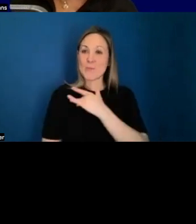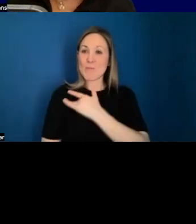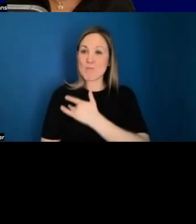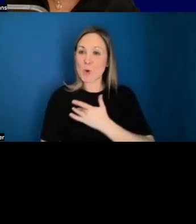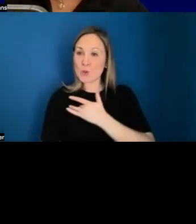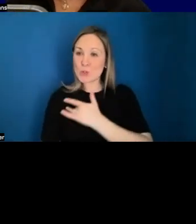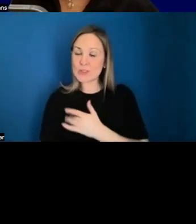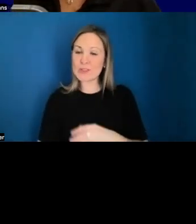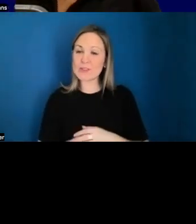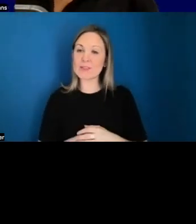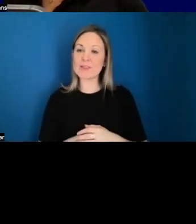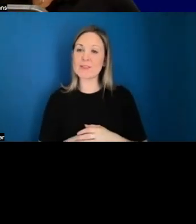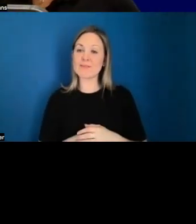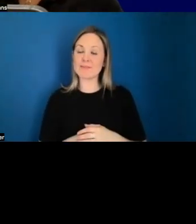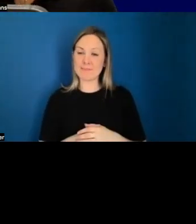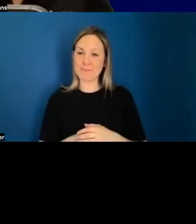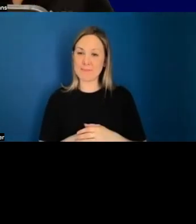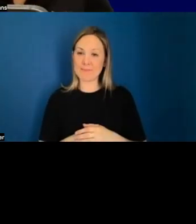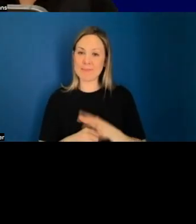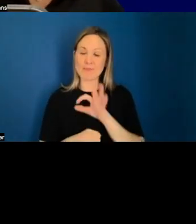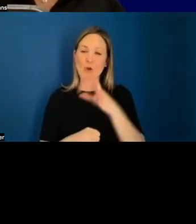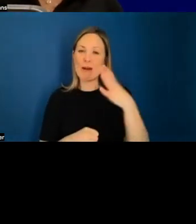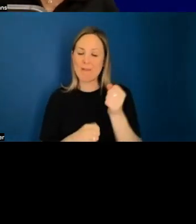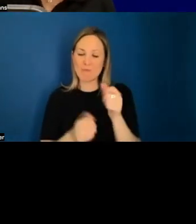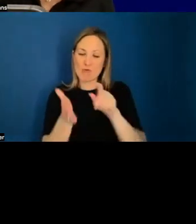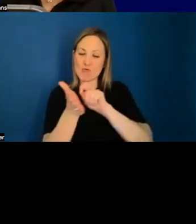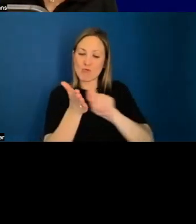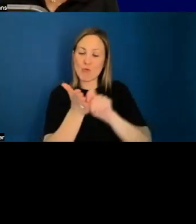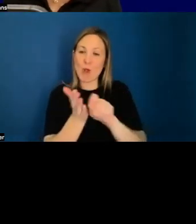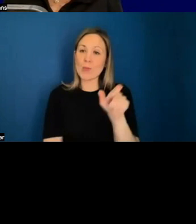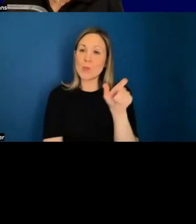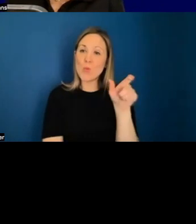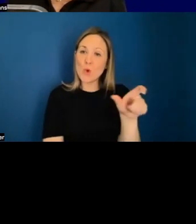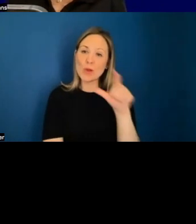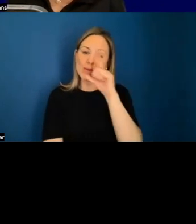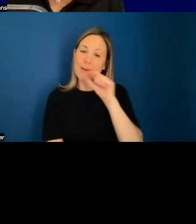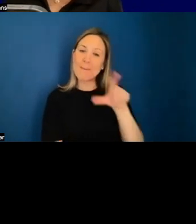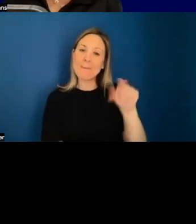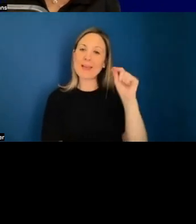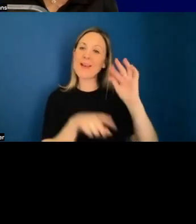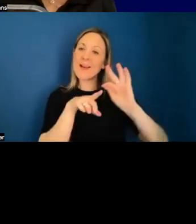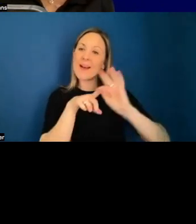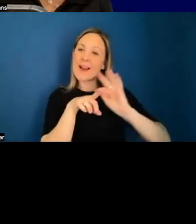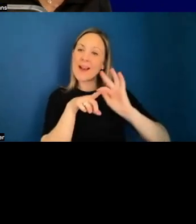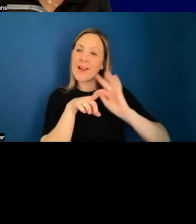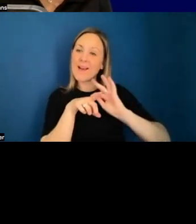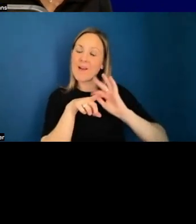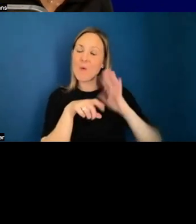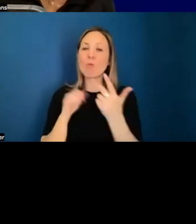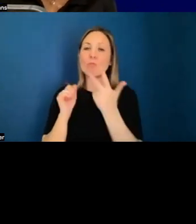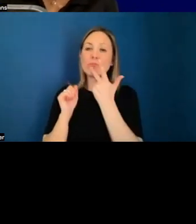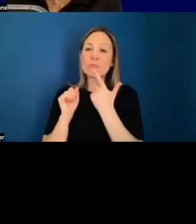the literacy of writing the words, but using the colours possibly, or in a situation where we've